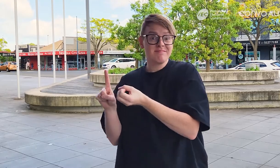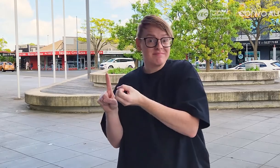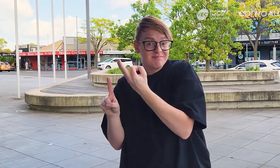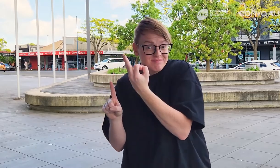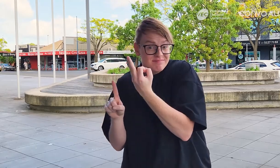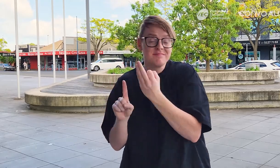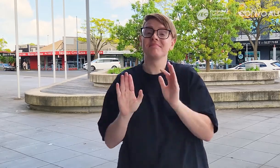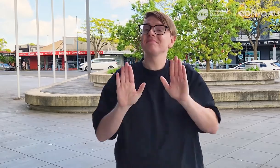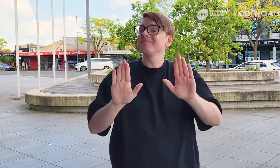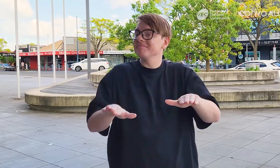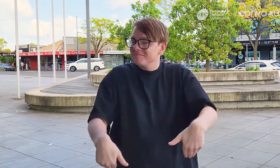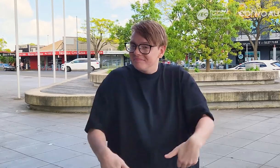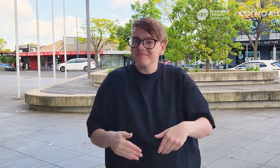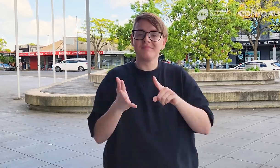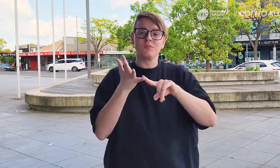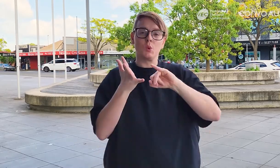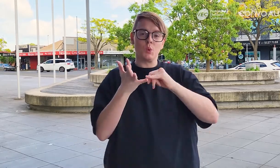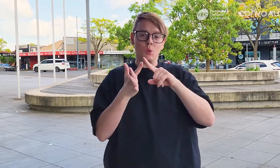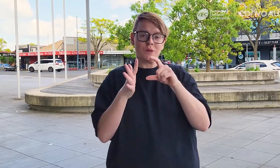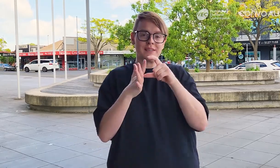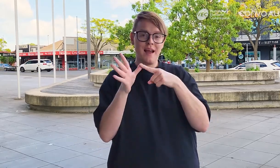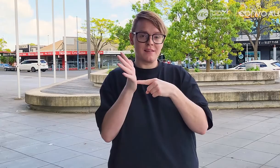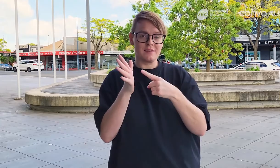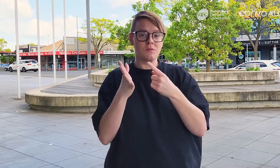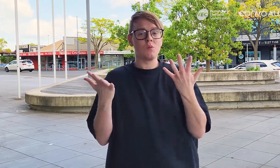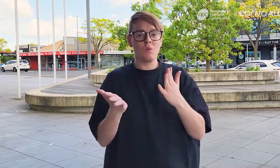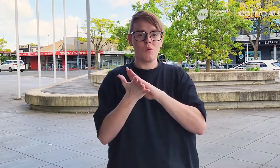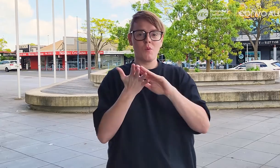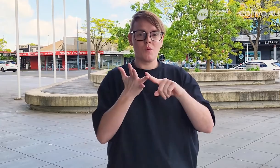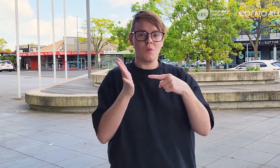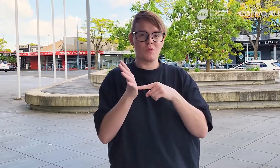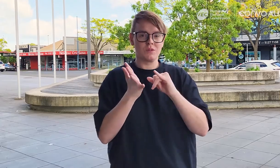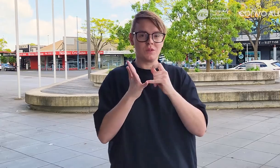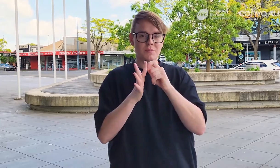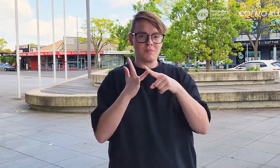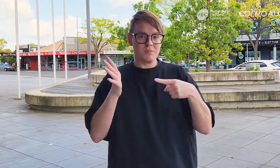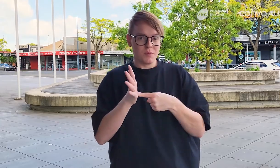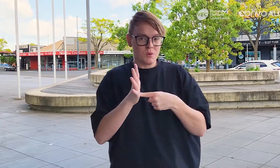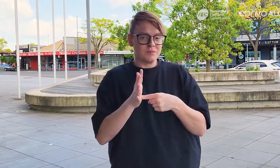or use your hotspot/mobile data,